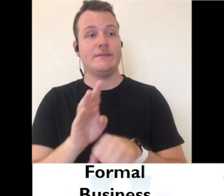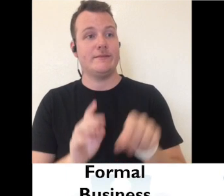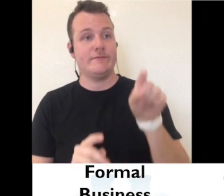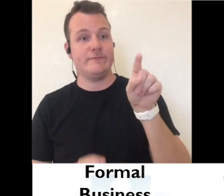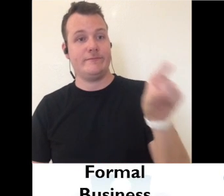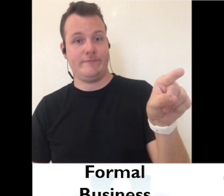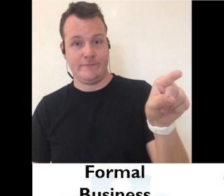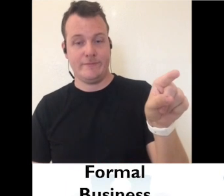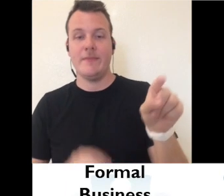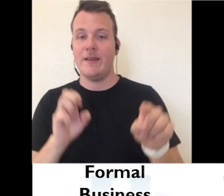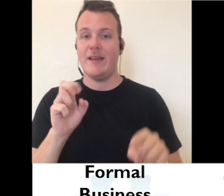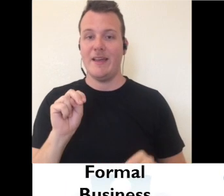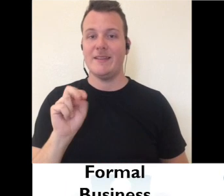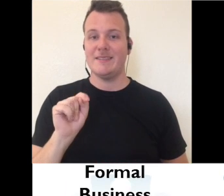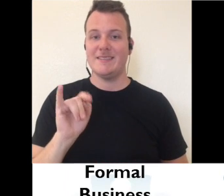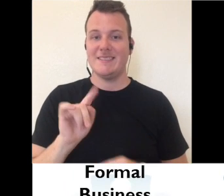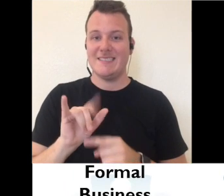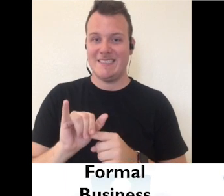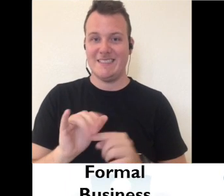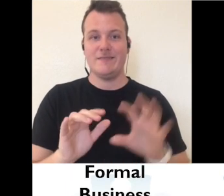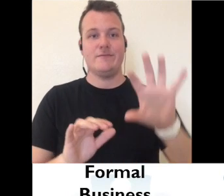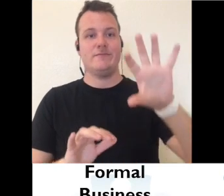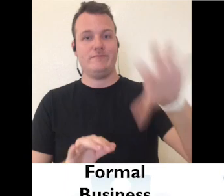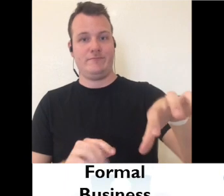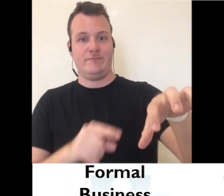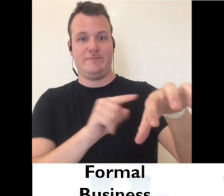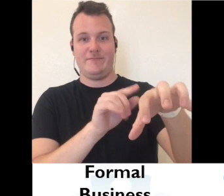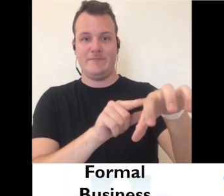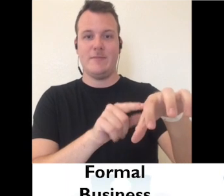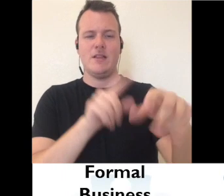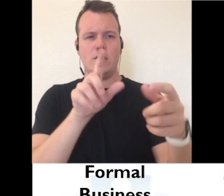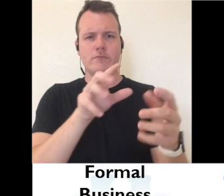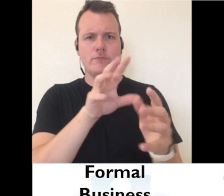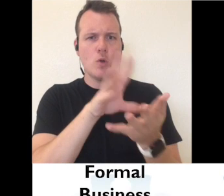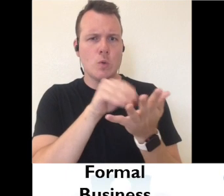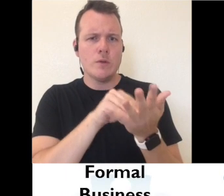at specifics about that entity. Find out what their market share is, how much of